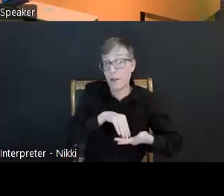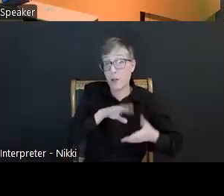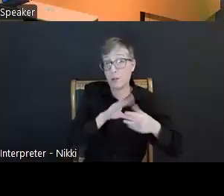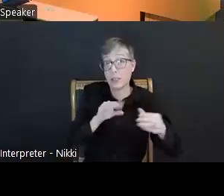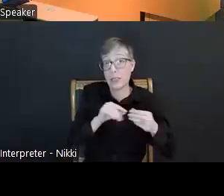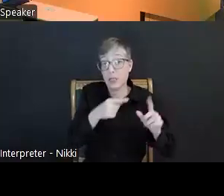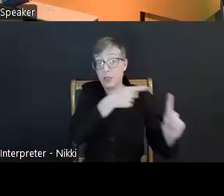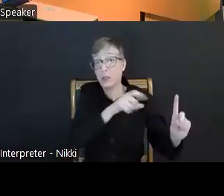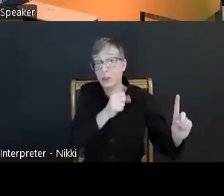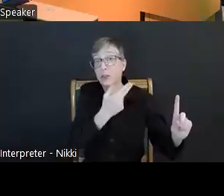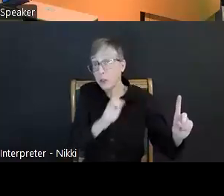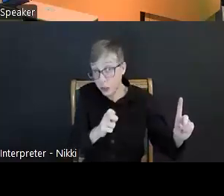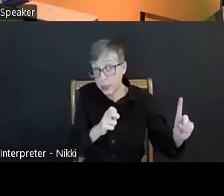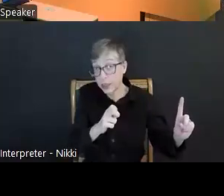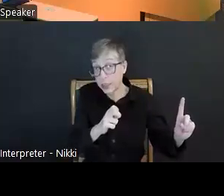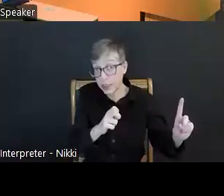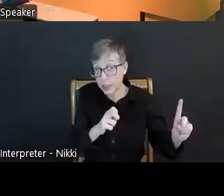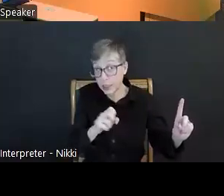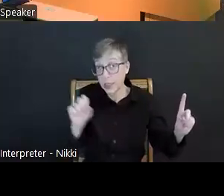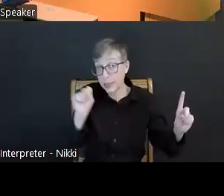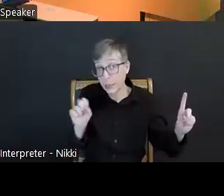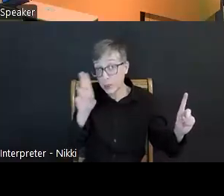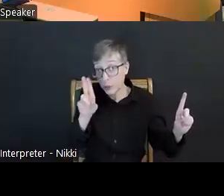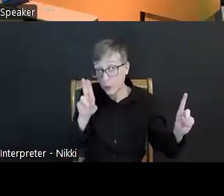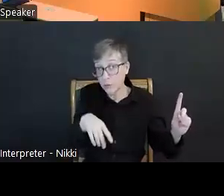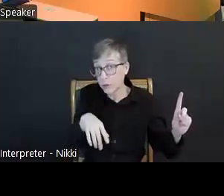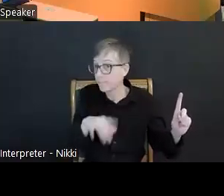taken away from her in place with him and it took about a year for her to get her children